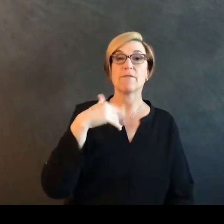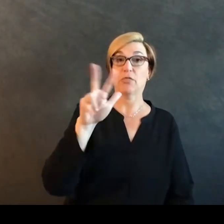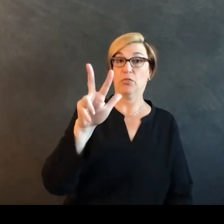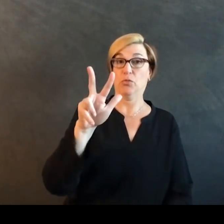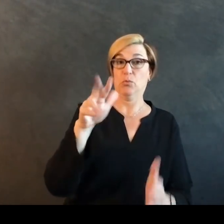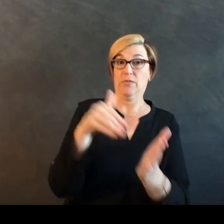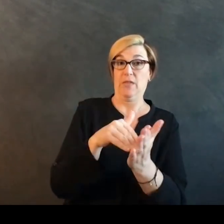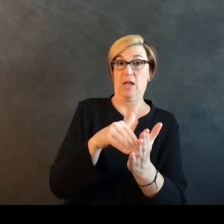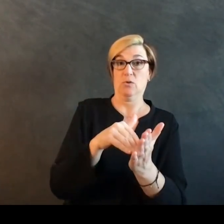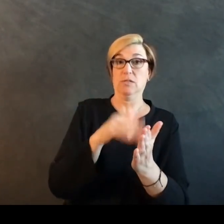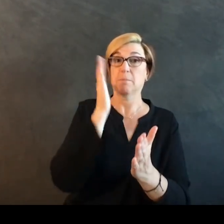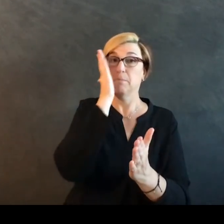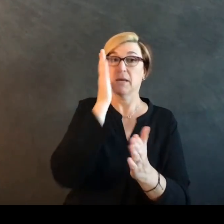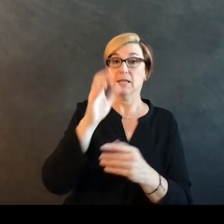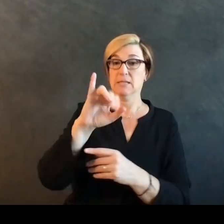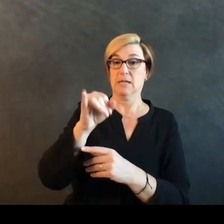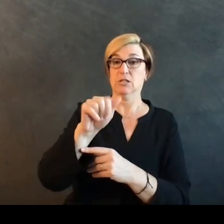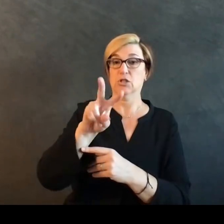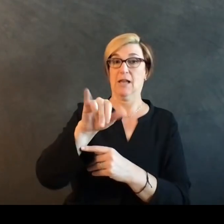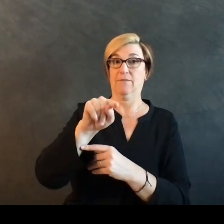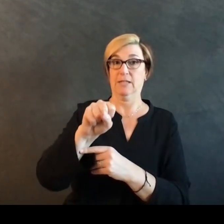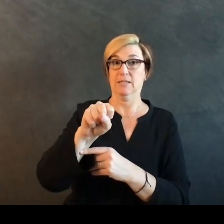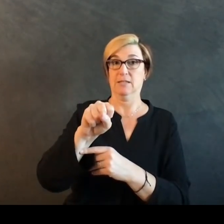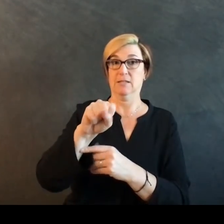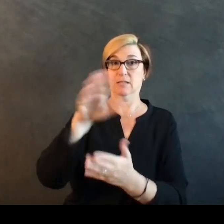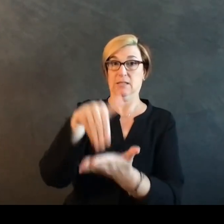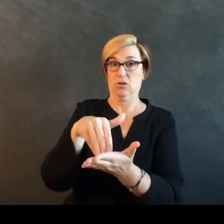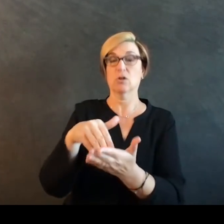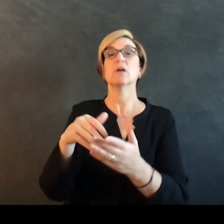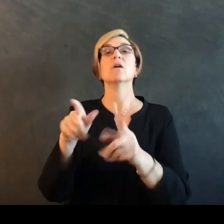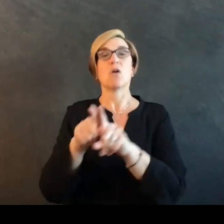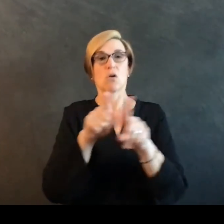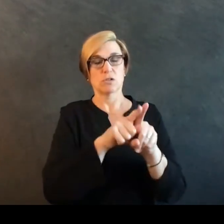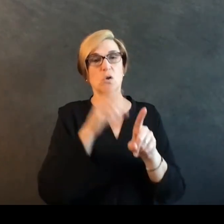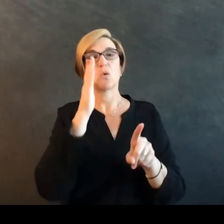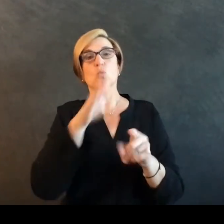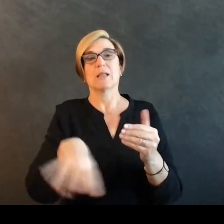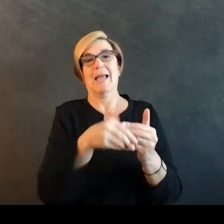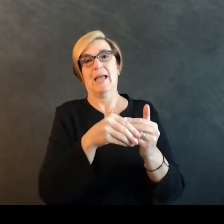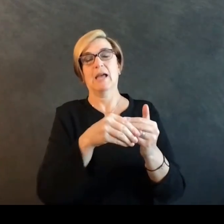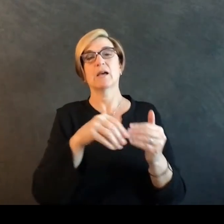the Department of Defense is adding another 48 ICU beds Governor Cuomo has